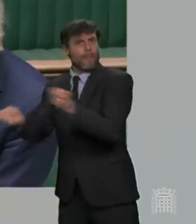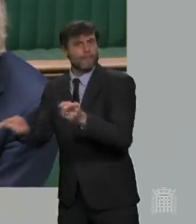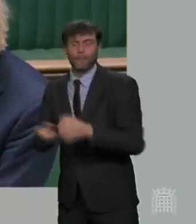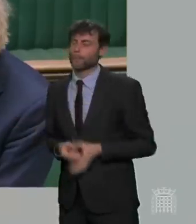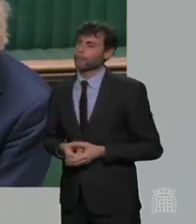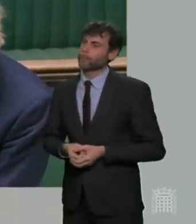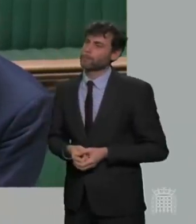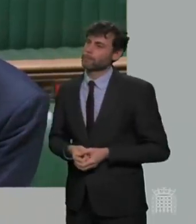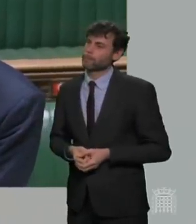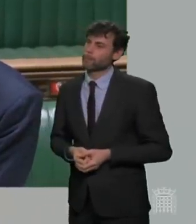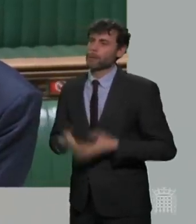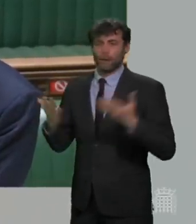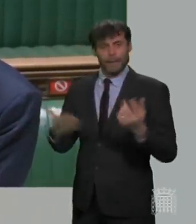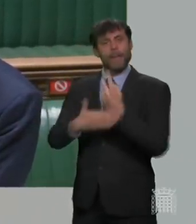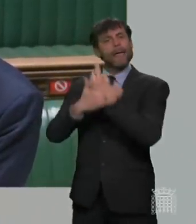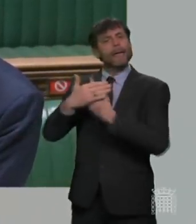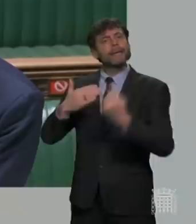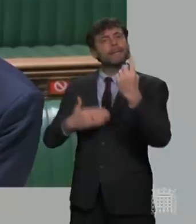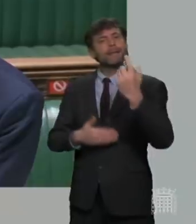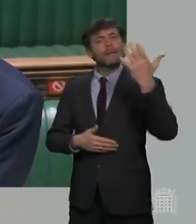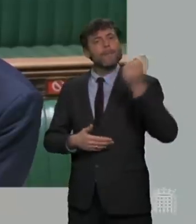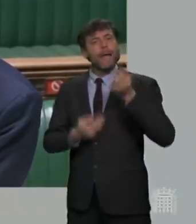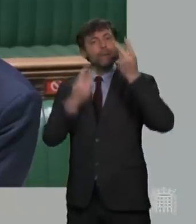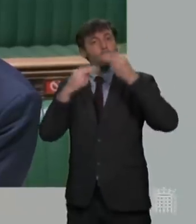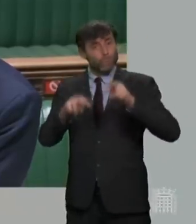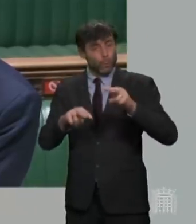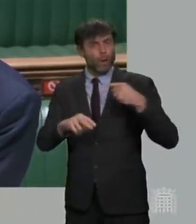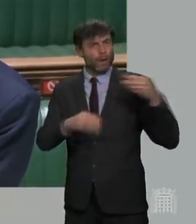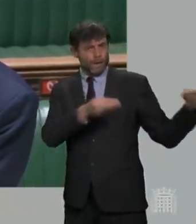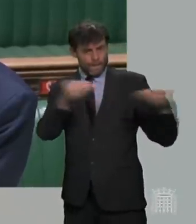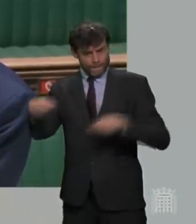at what the independent pay review body has to say, exceptionally, about the nursing profession,